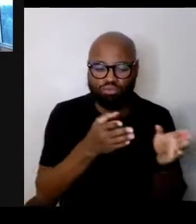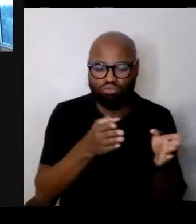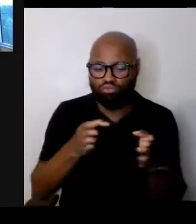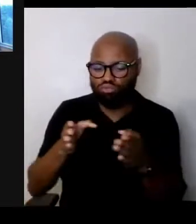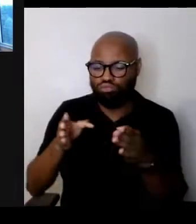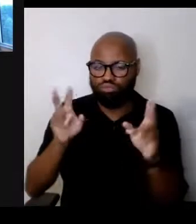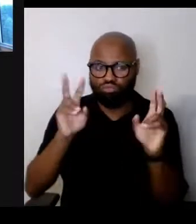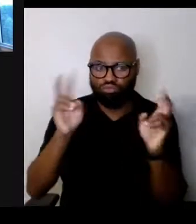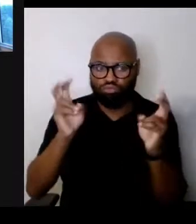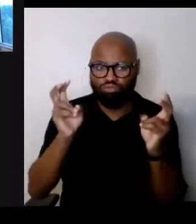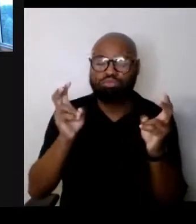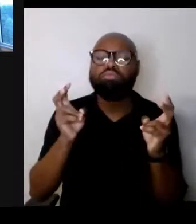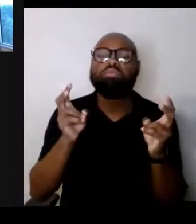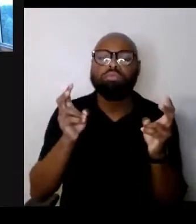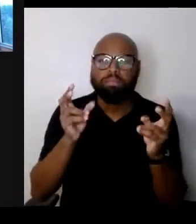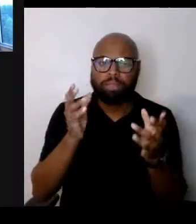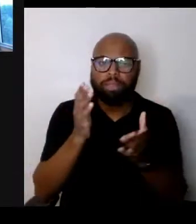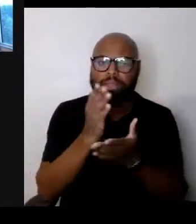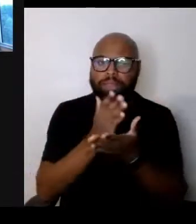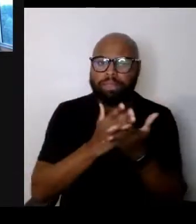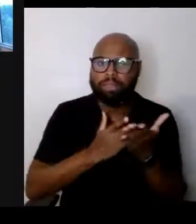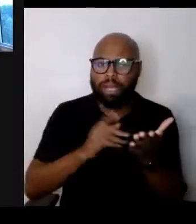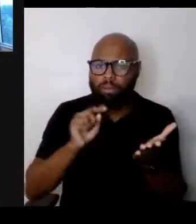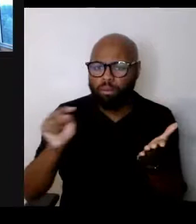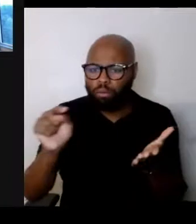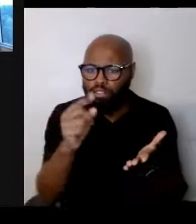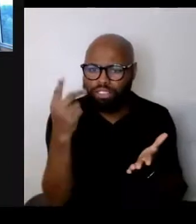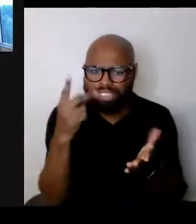of what you are seeing in community that inspires you.